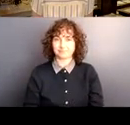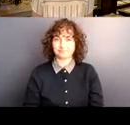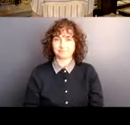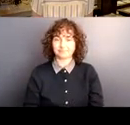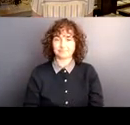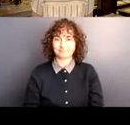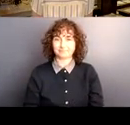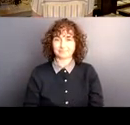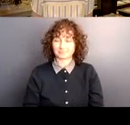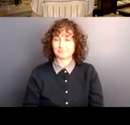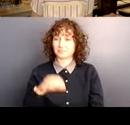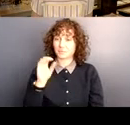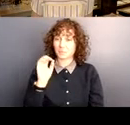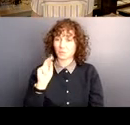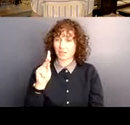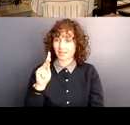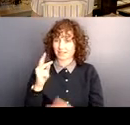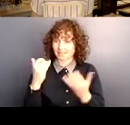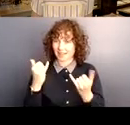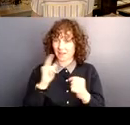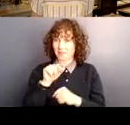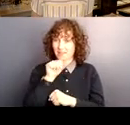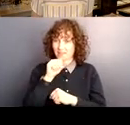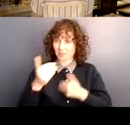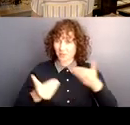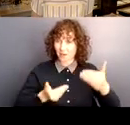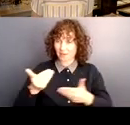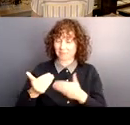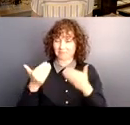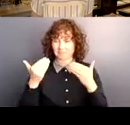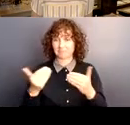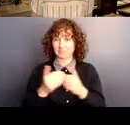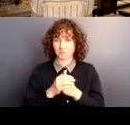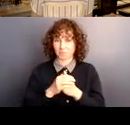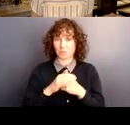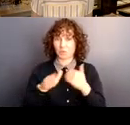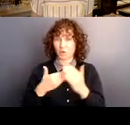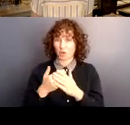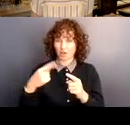At this time, we'd love to welcome and invite our learning community